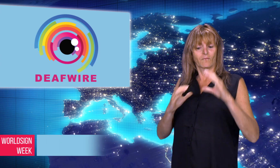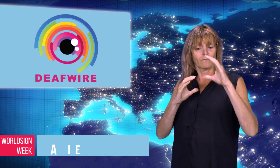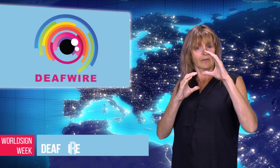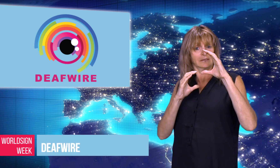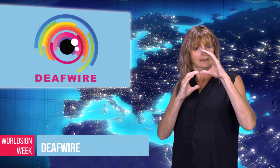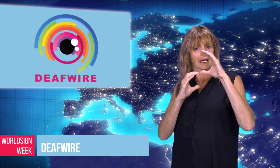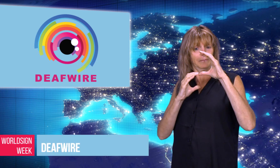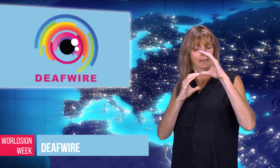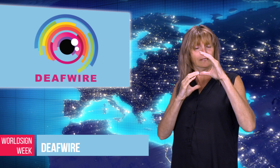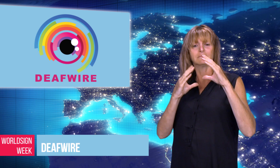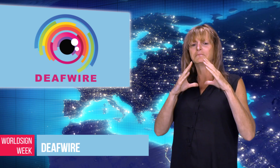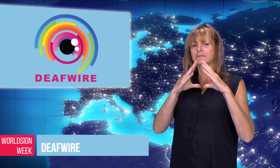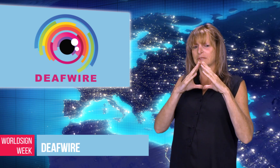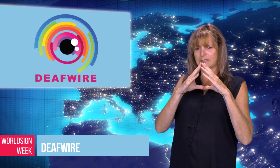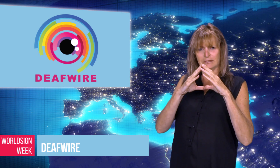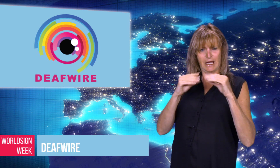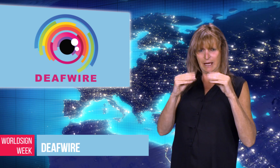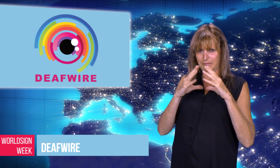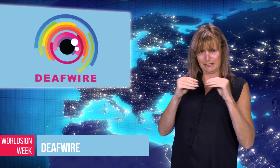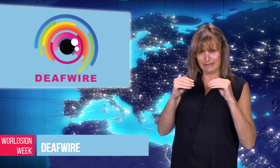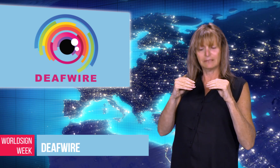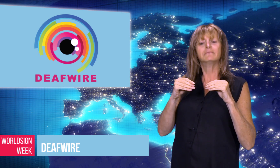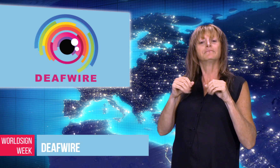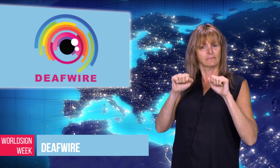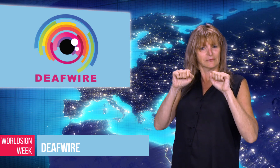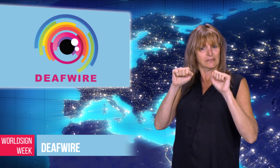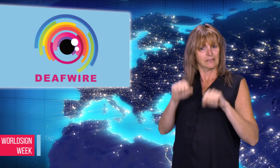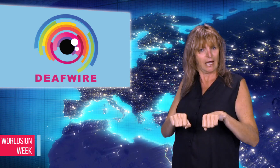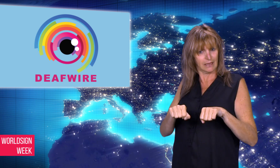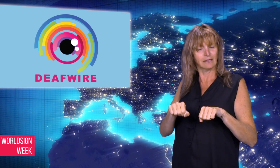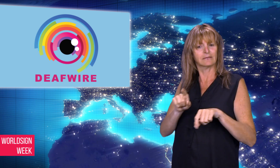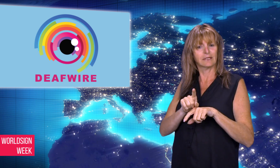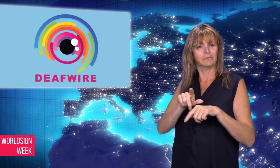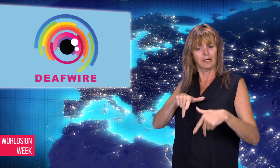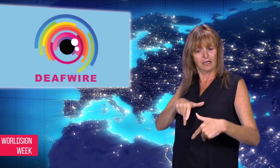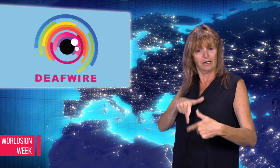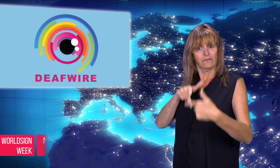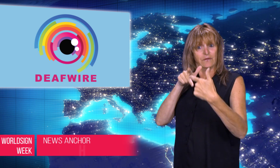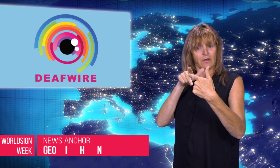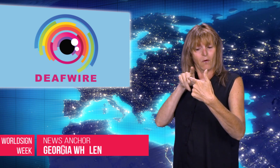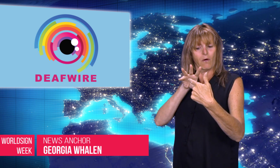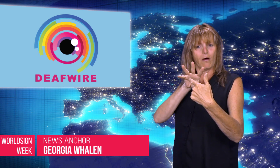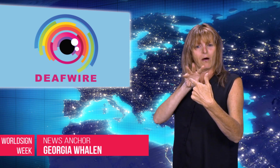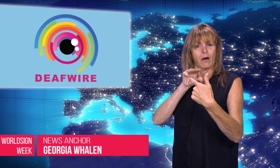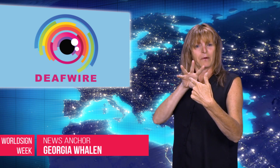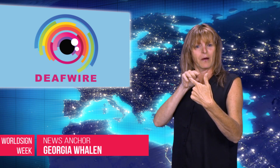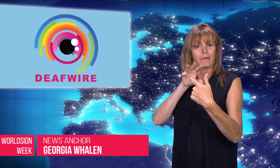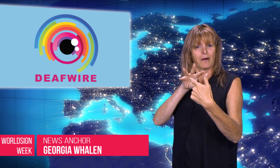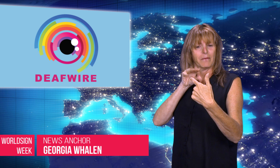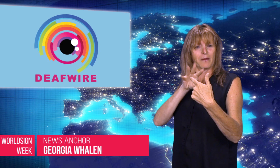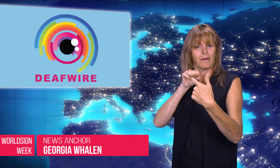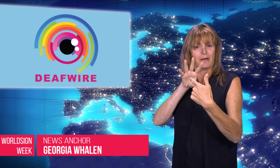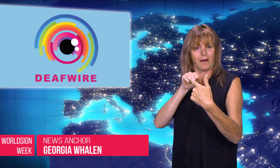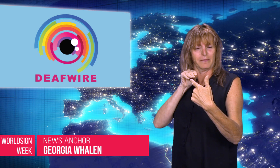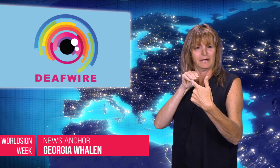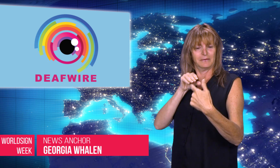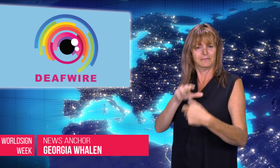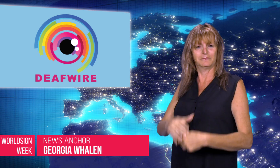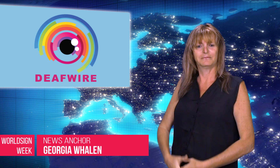Georgia: Skype to allow video call recording